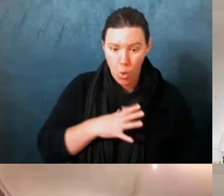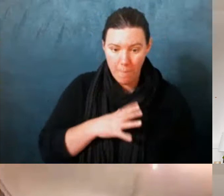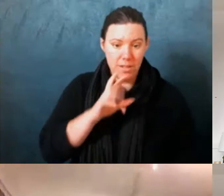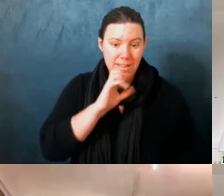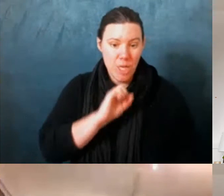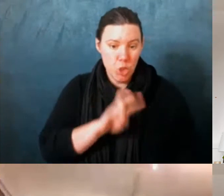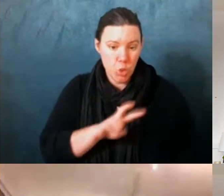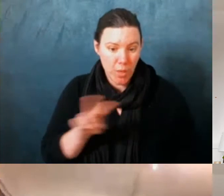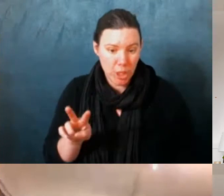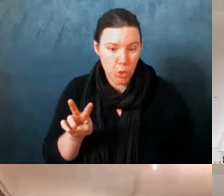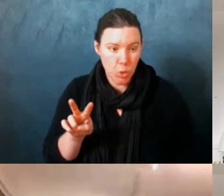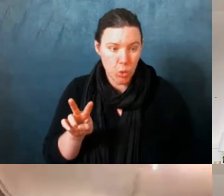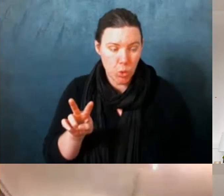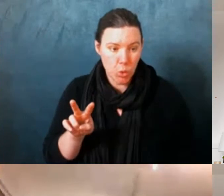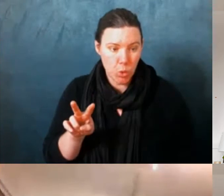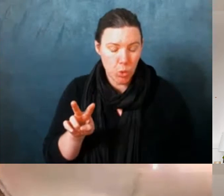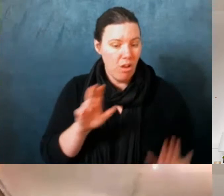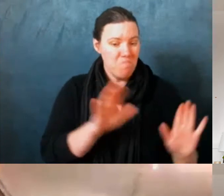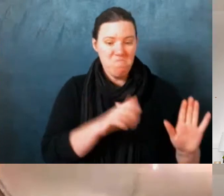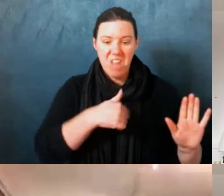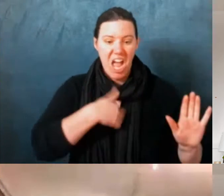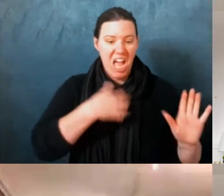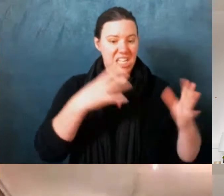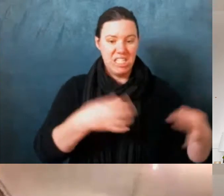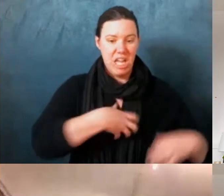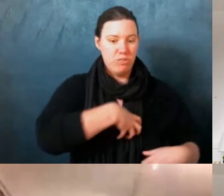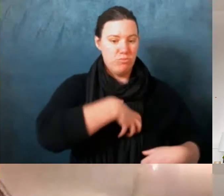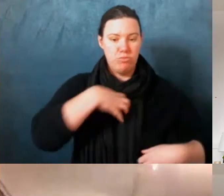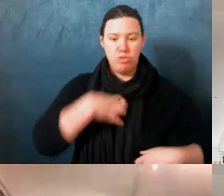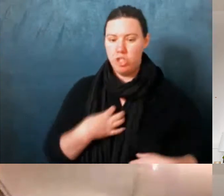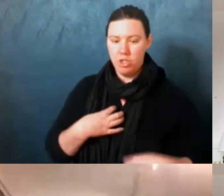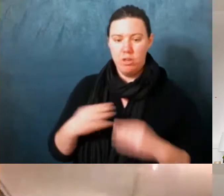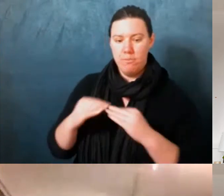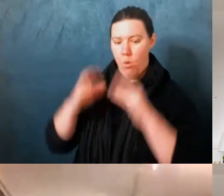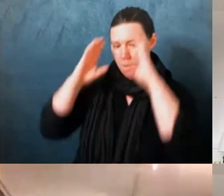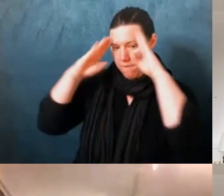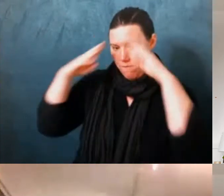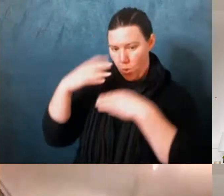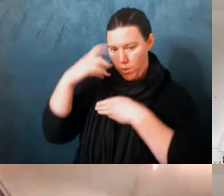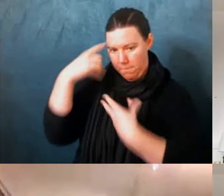I shift my, like, to be concerned more about the mental health. So I participate in the member